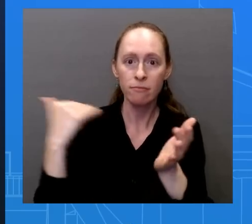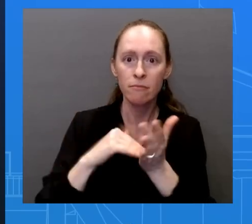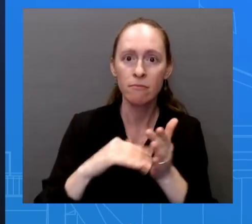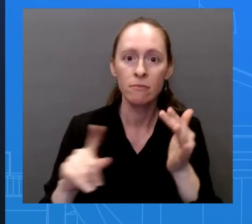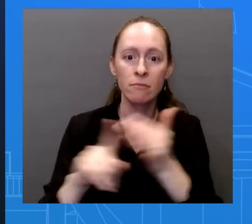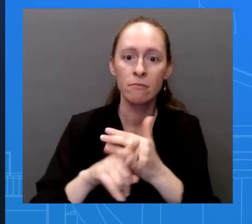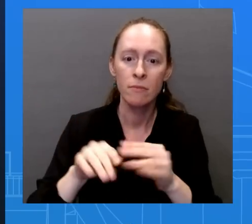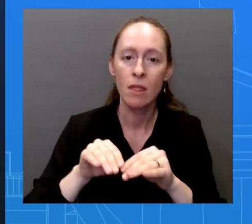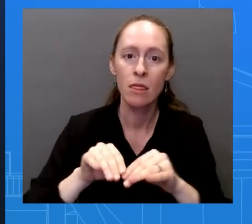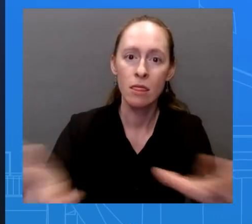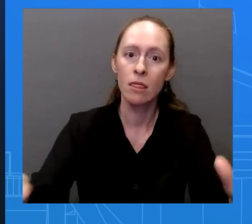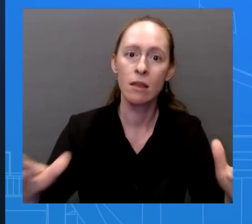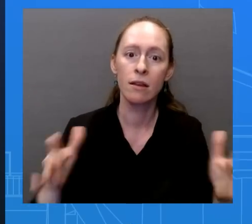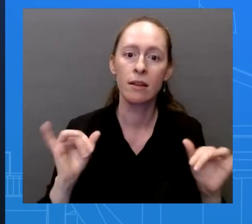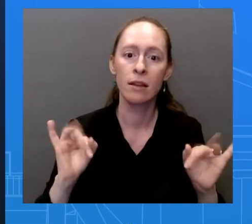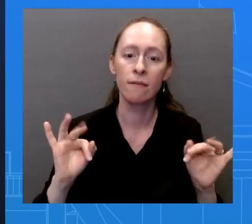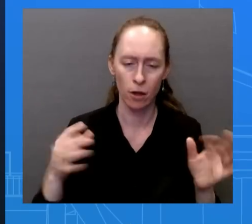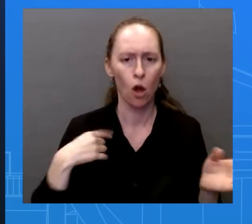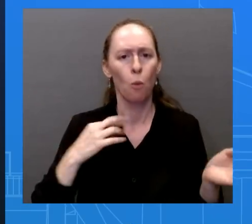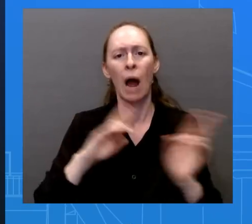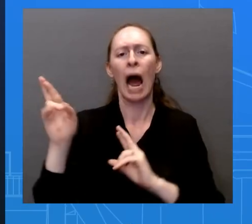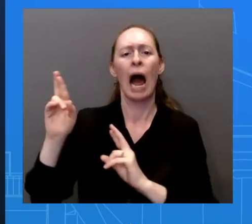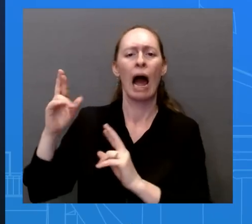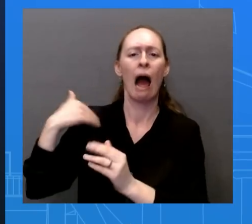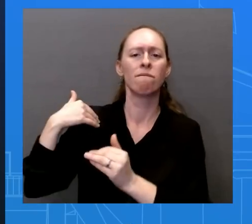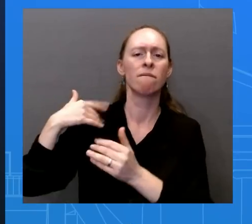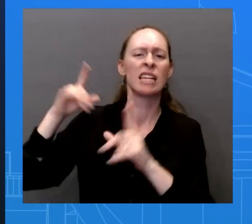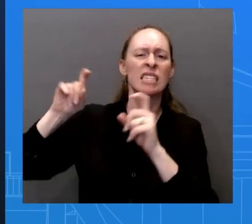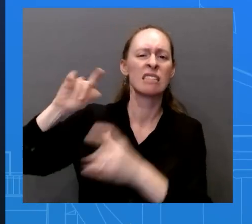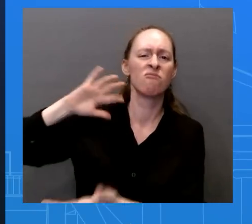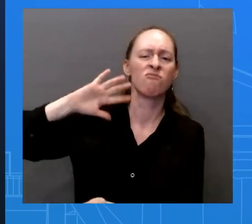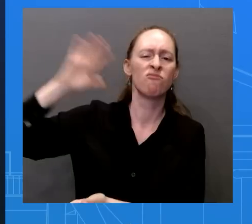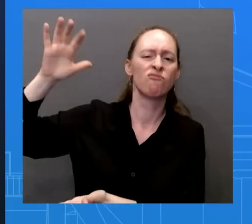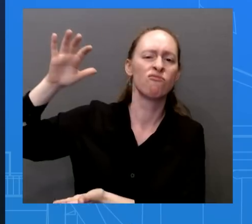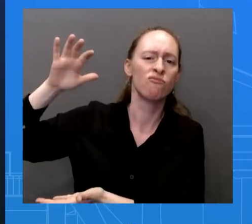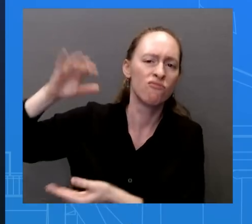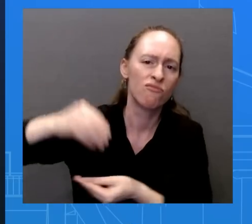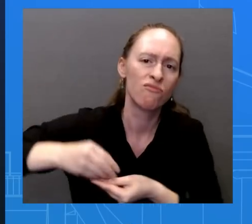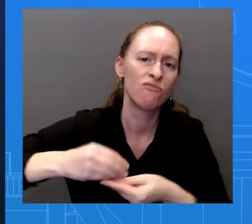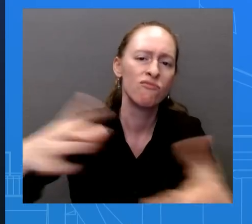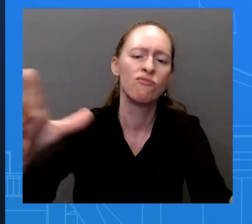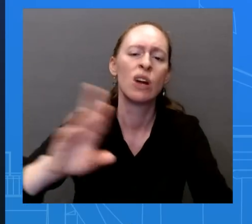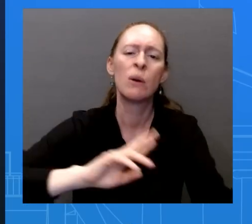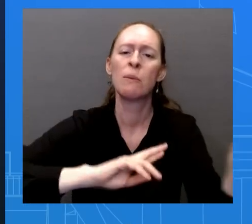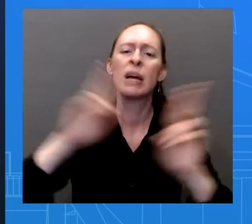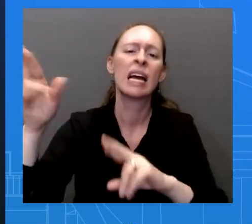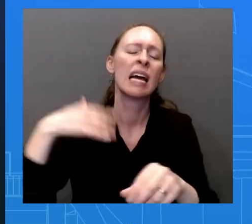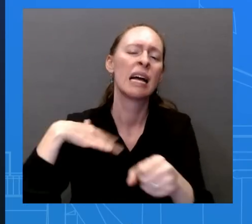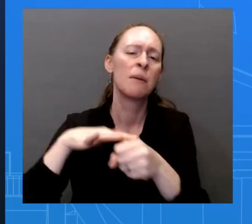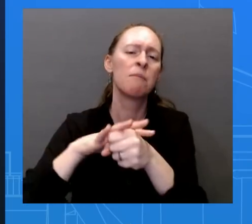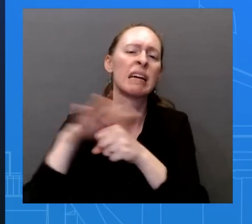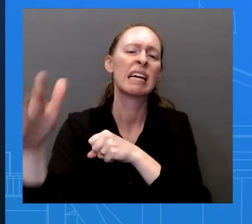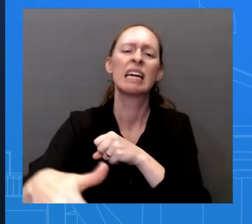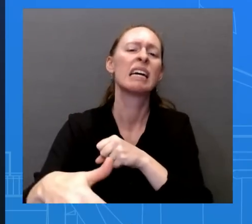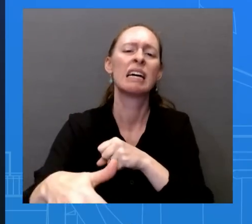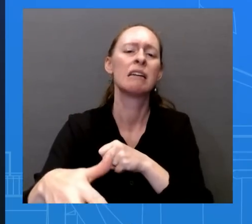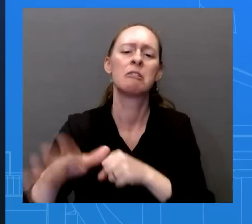We're going to have nowhere near that, so that is a real problem. We are going into this fall and winter without adequate tests